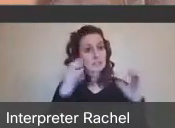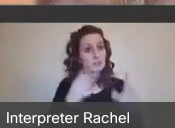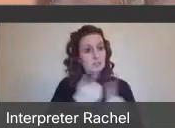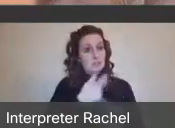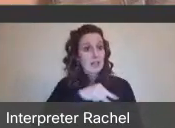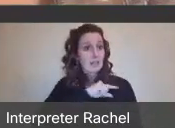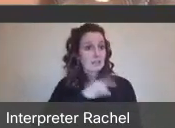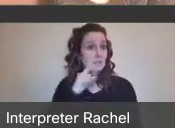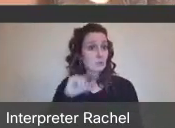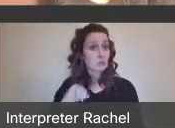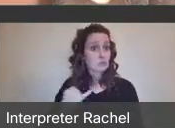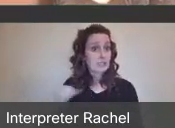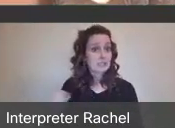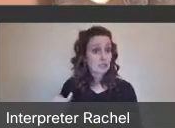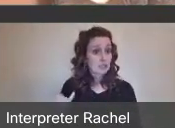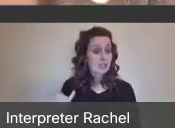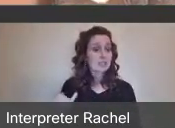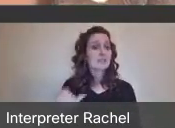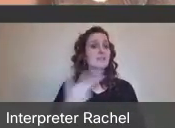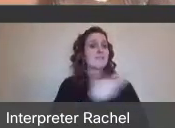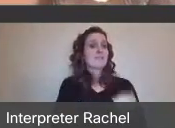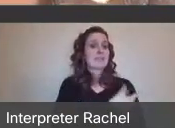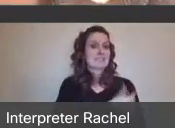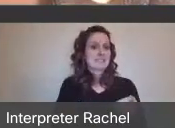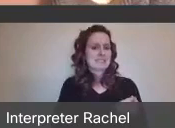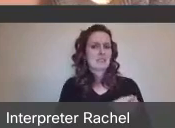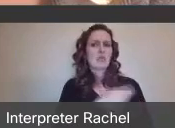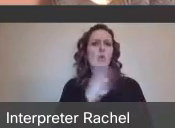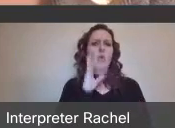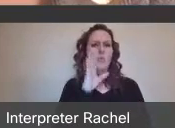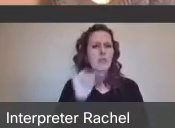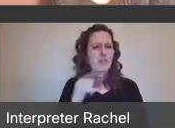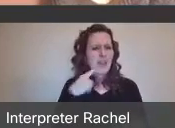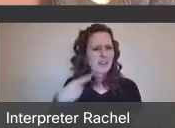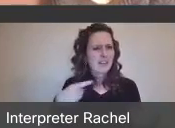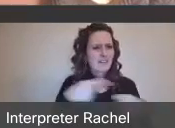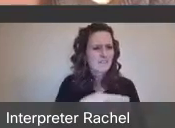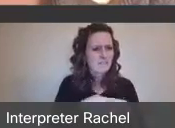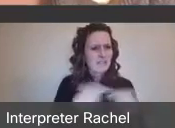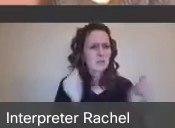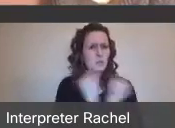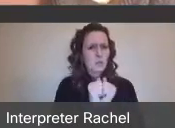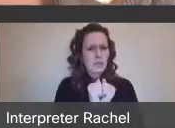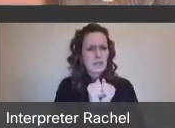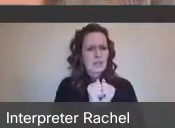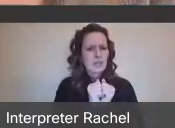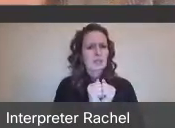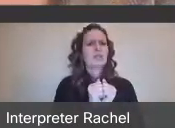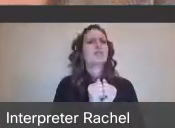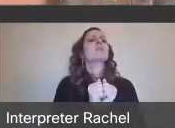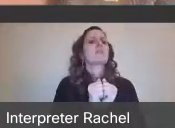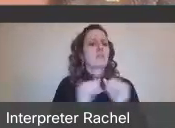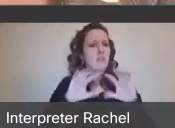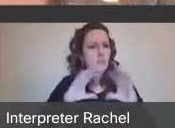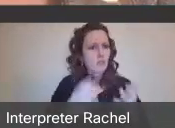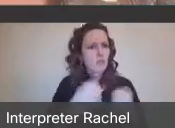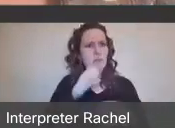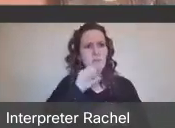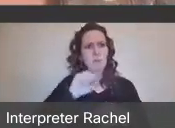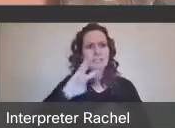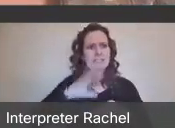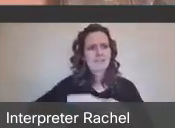& Johnson vaccine, will this conflict with getting the group of 65 and older vaccinated?"